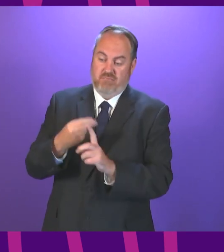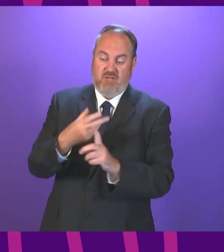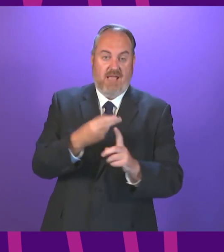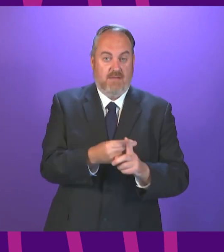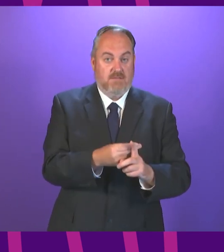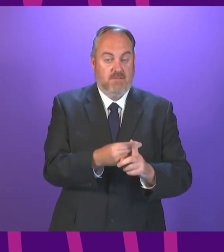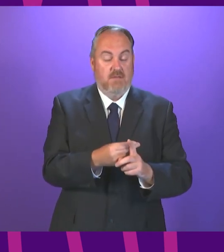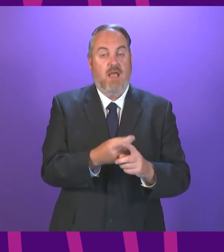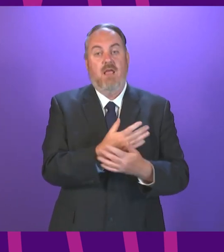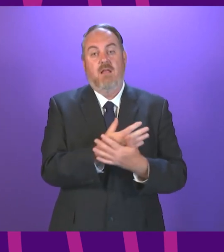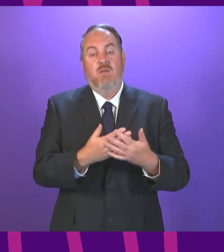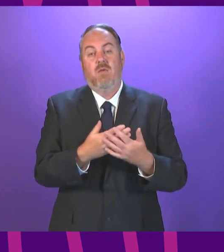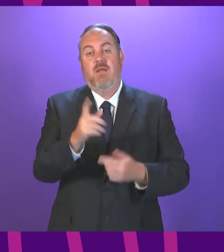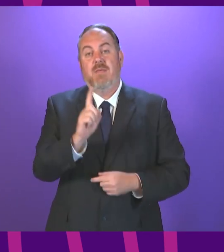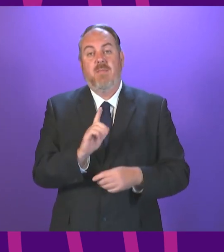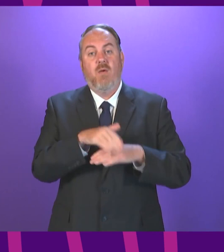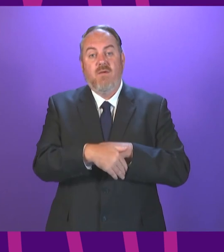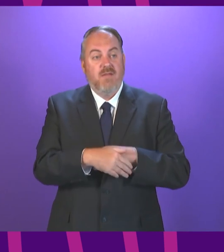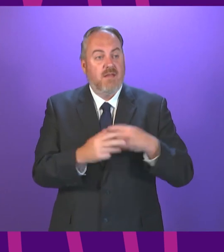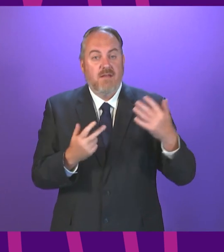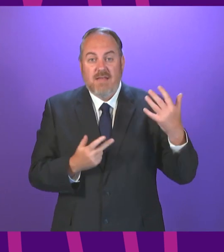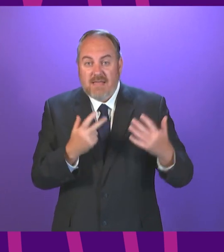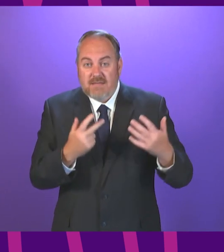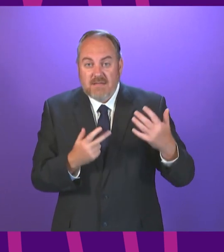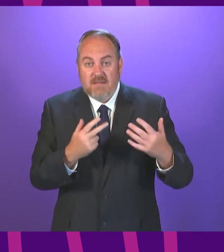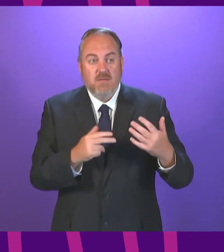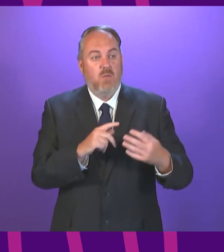All 18 to 29-year-olds have now had a first dose appointment scheduled.